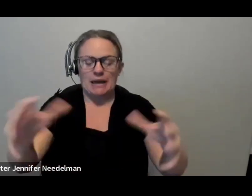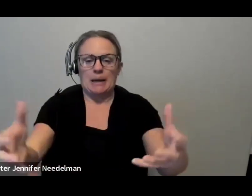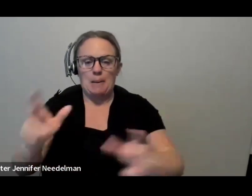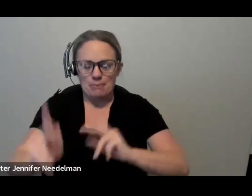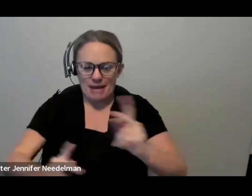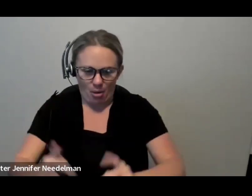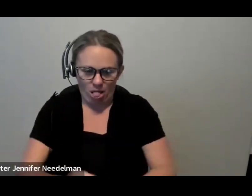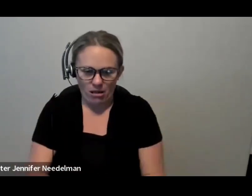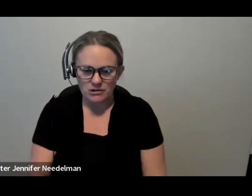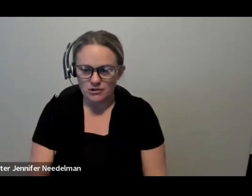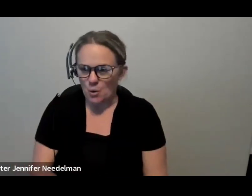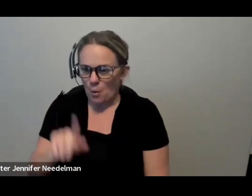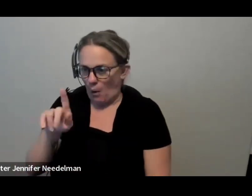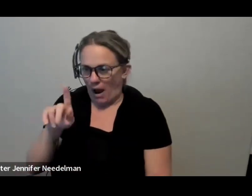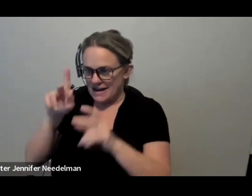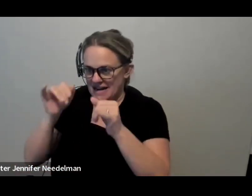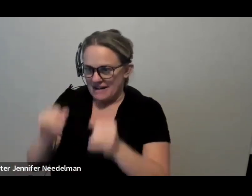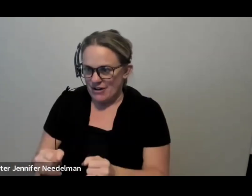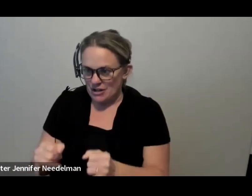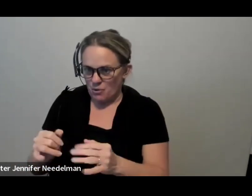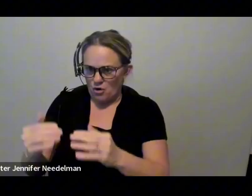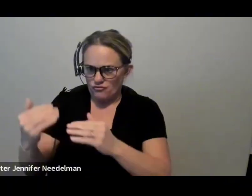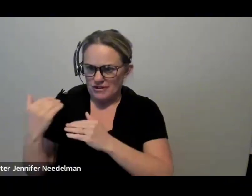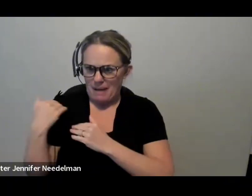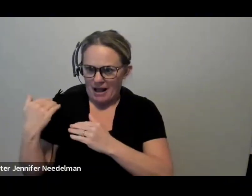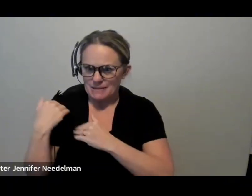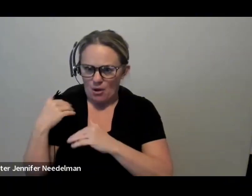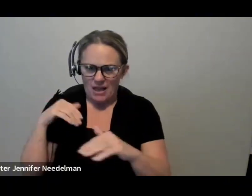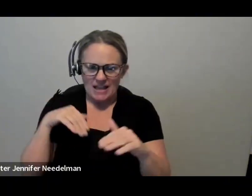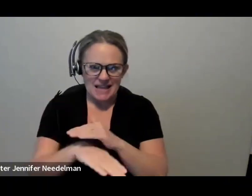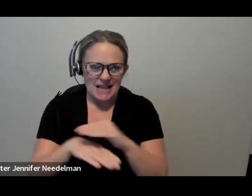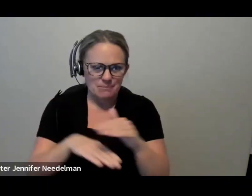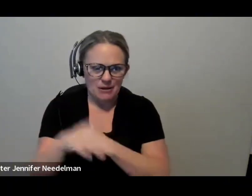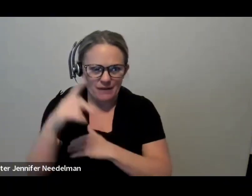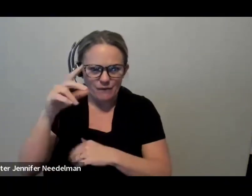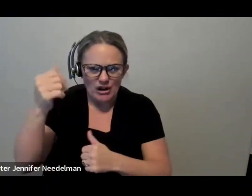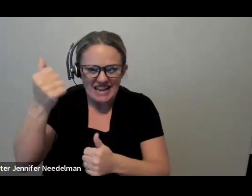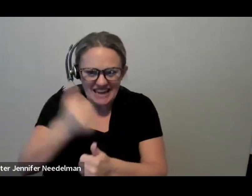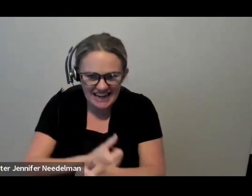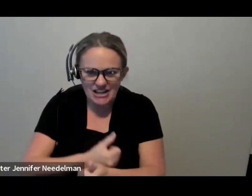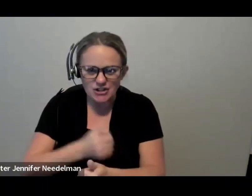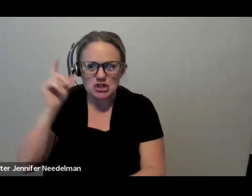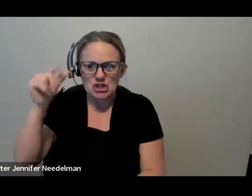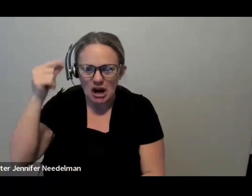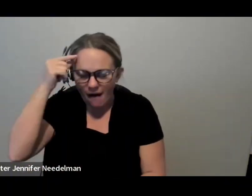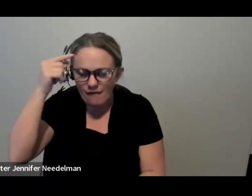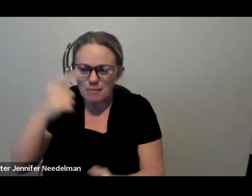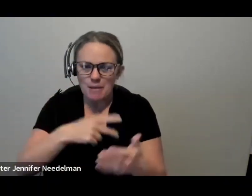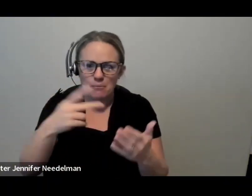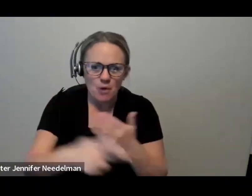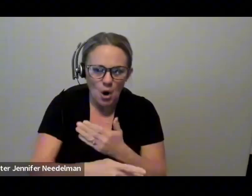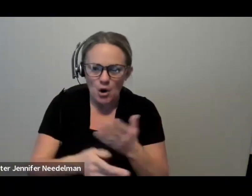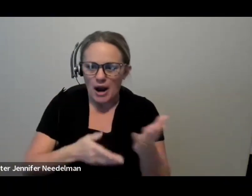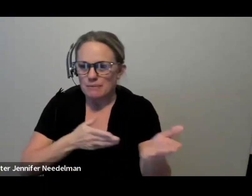to be responsible for ensuring accessibility for every single government program, service, activity